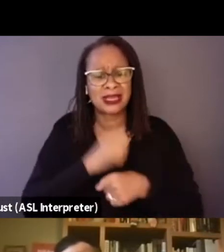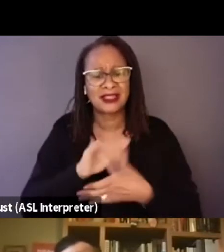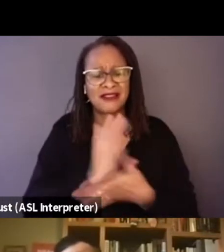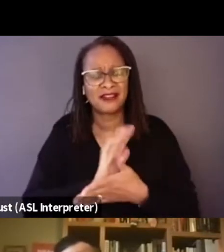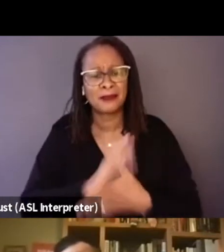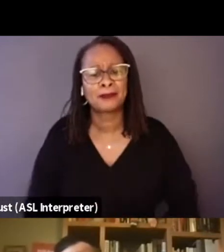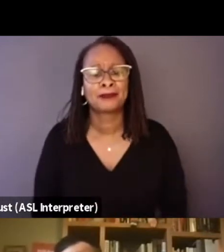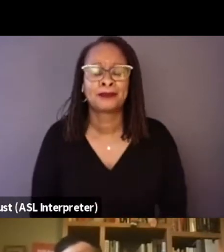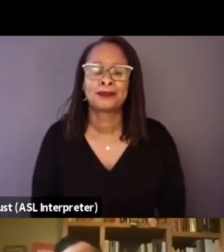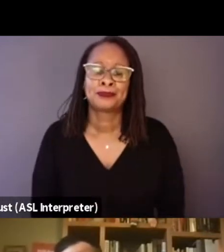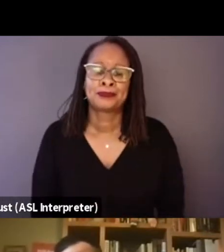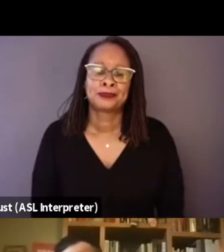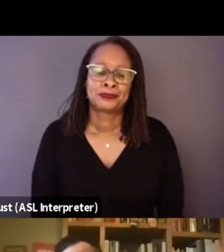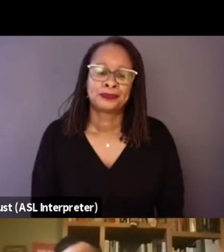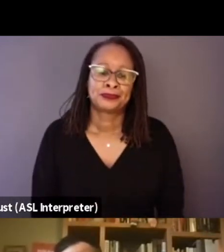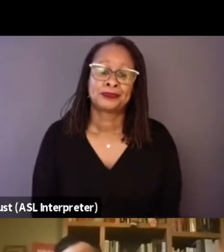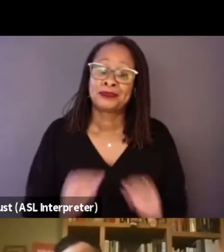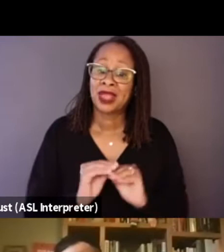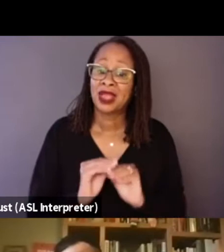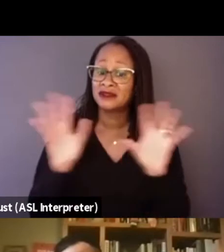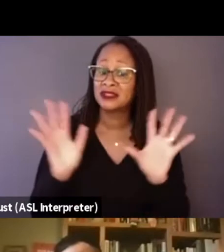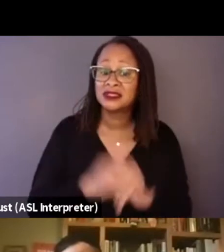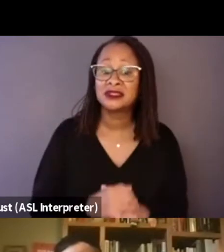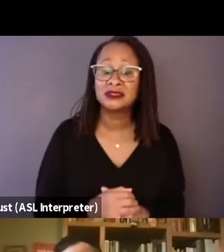Yeah. Obviously it's very delicate,